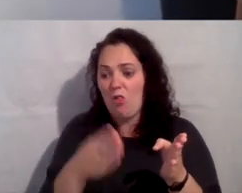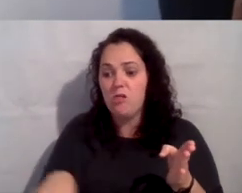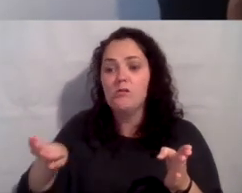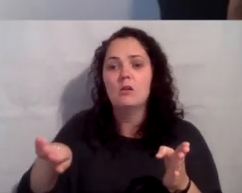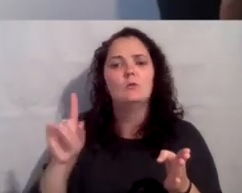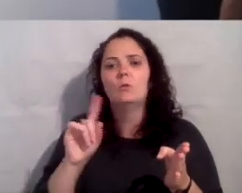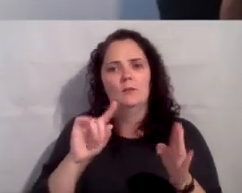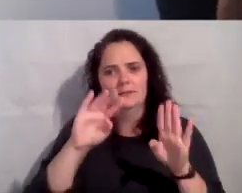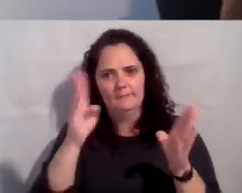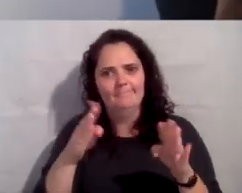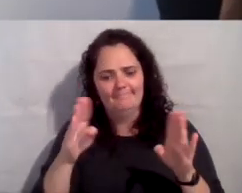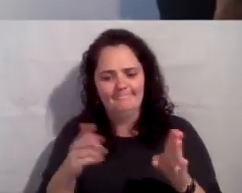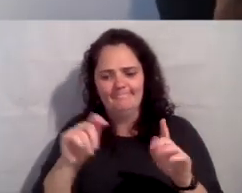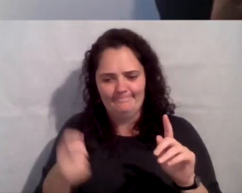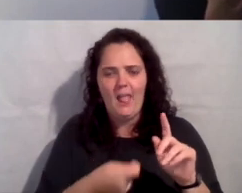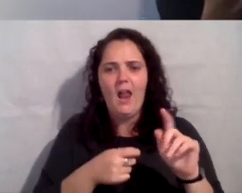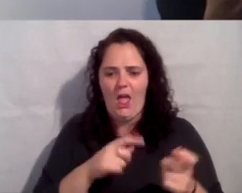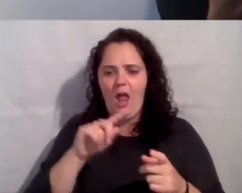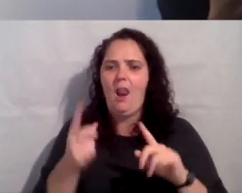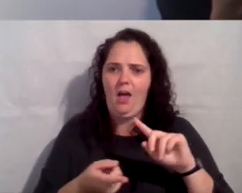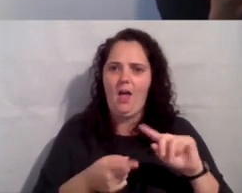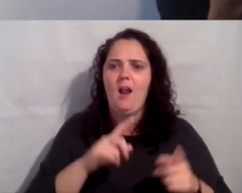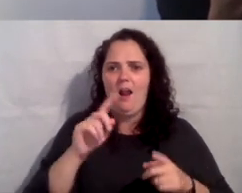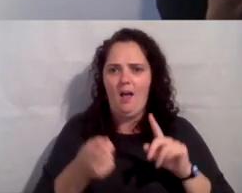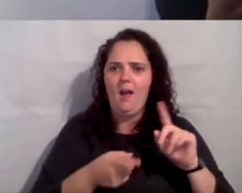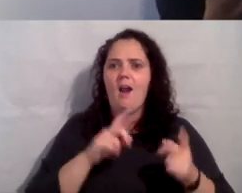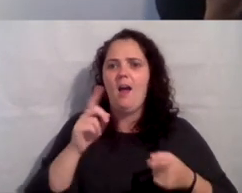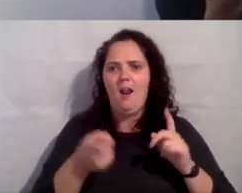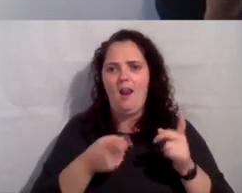keep doing that everywhere and just overlapping one over another